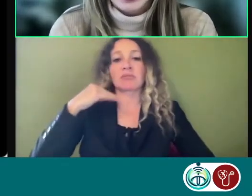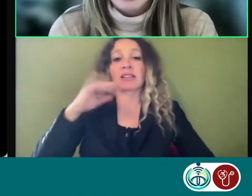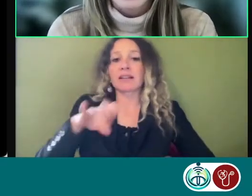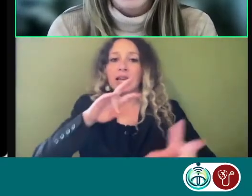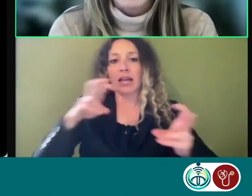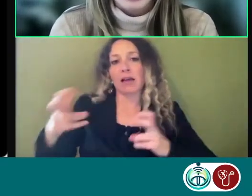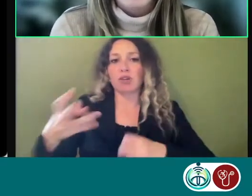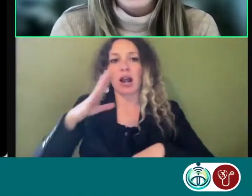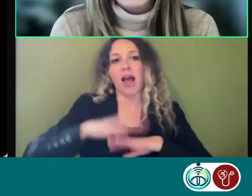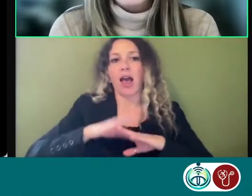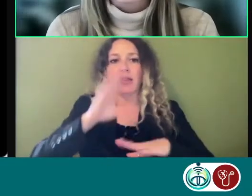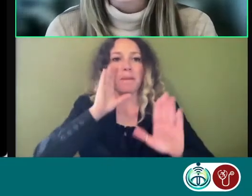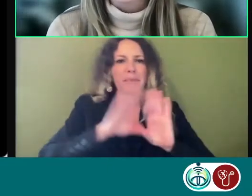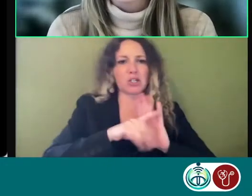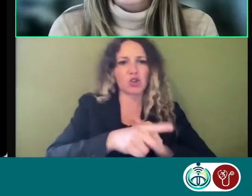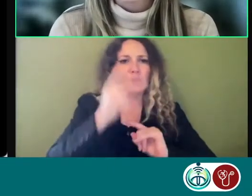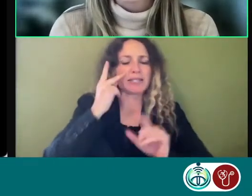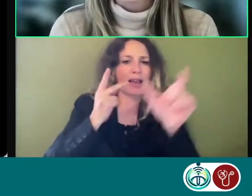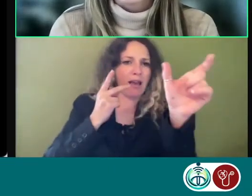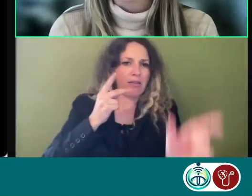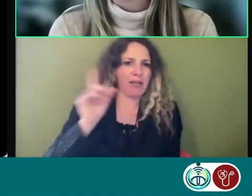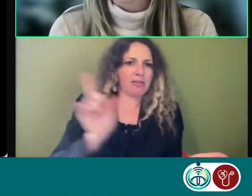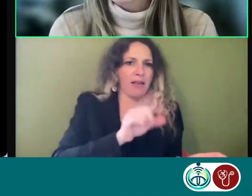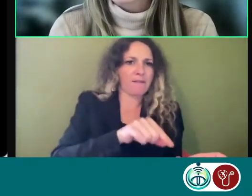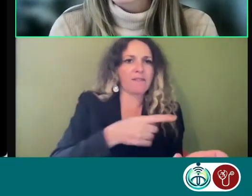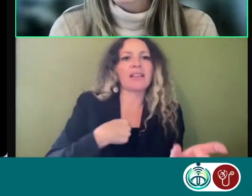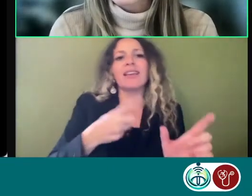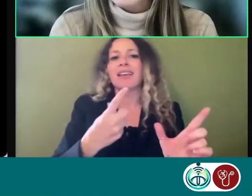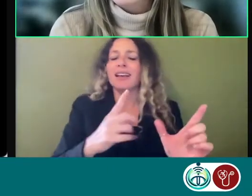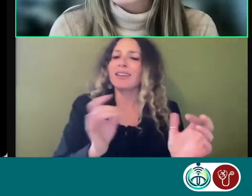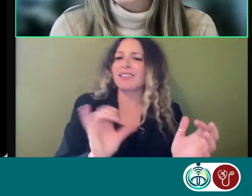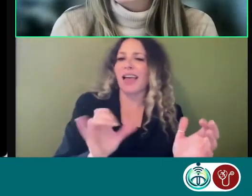I have here on the left that shows what I think kind of encompasses the health care